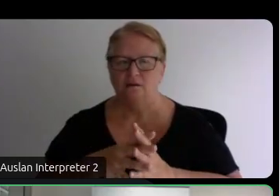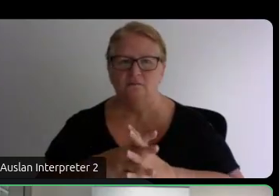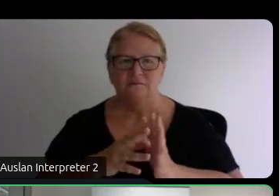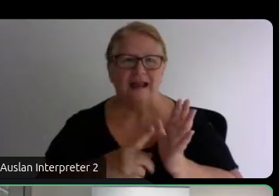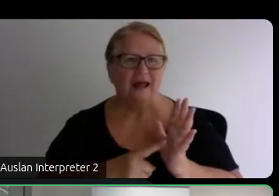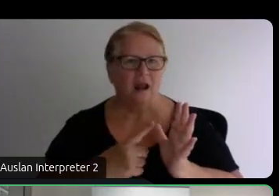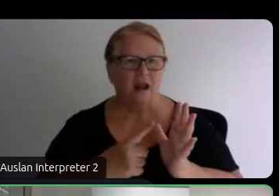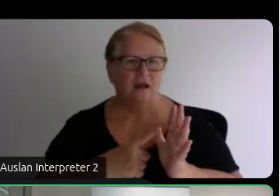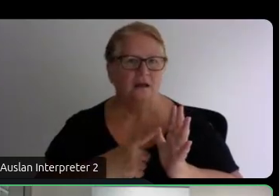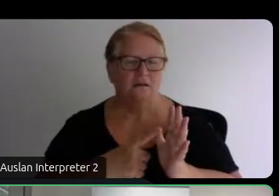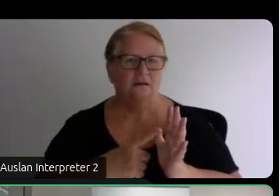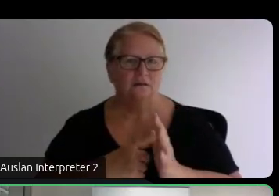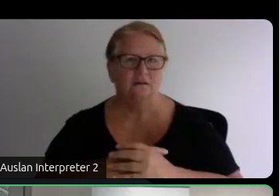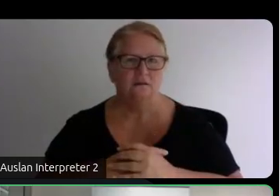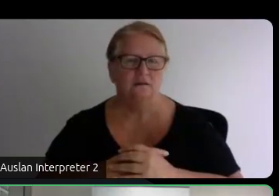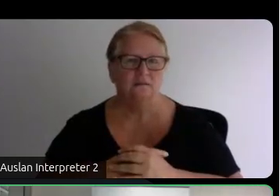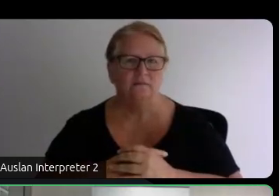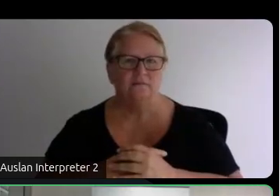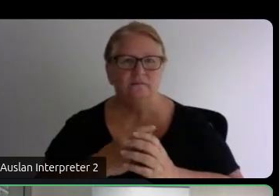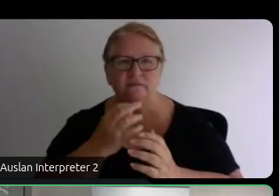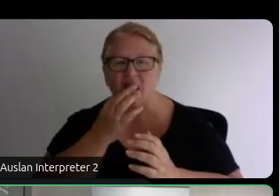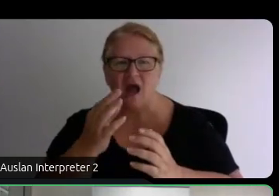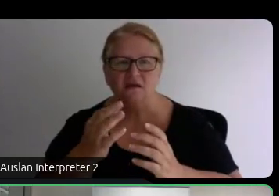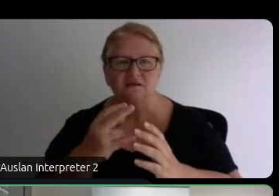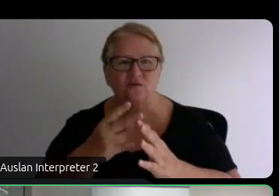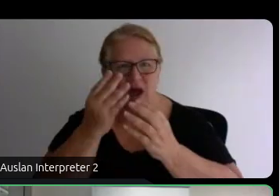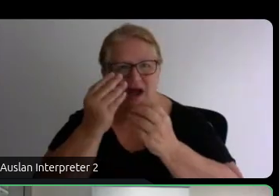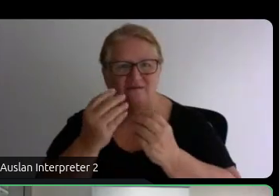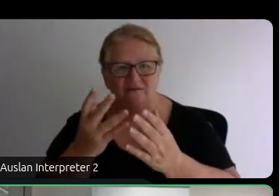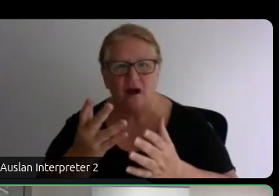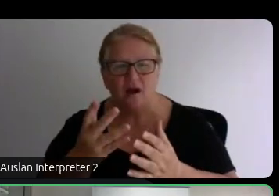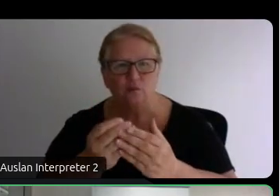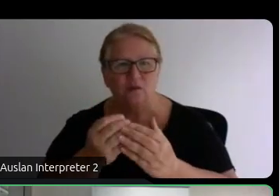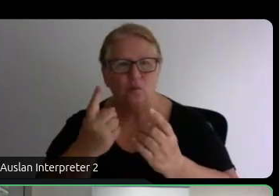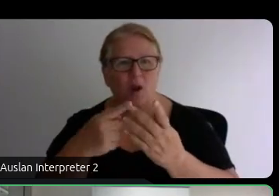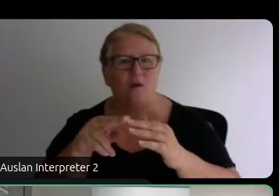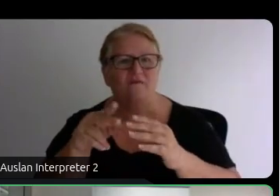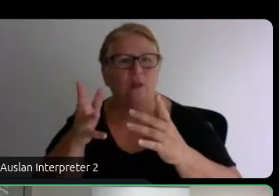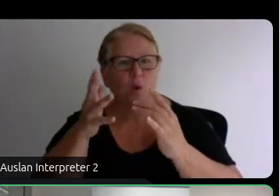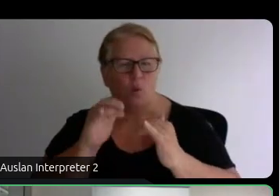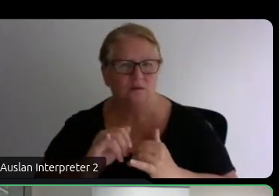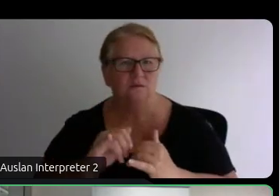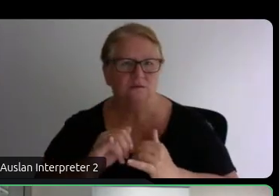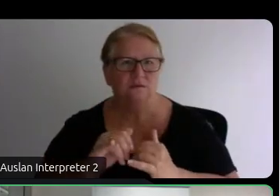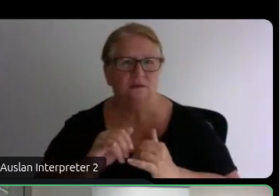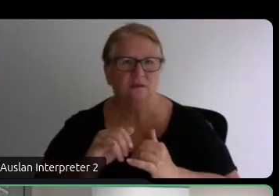and ask seeking get some advice with with one of the lawyers. Um that's probably kind of the best